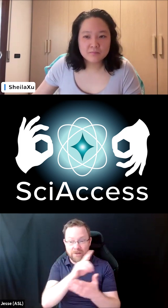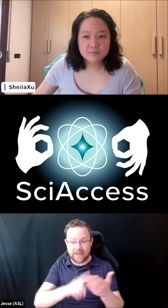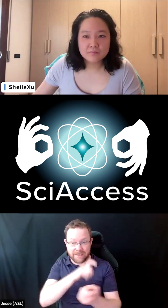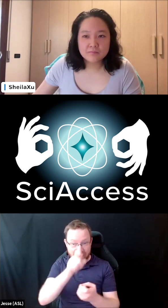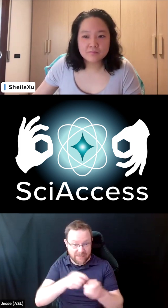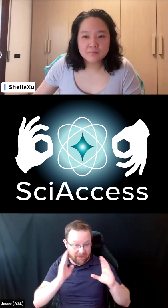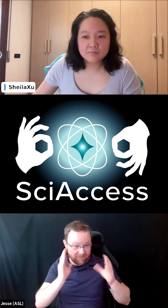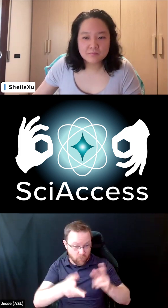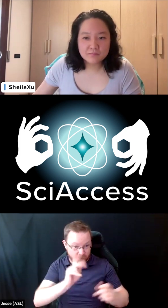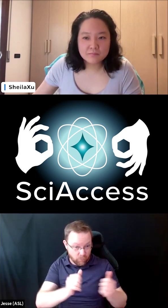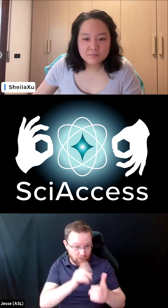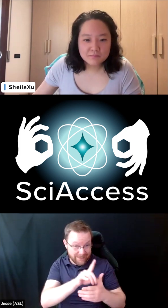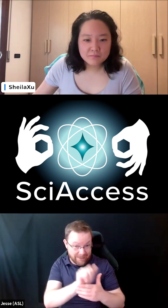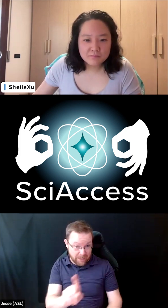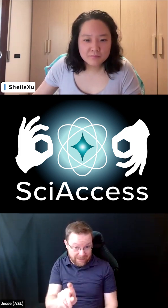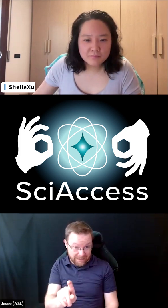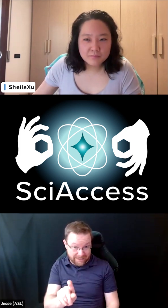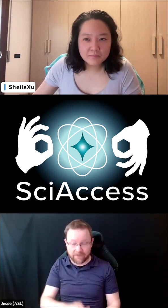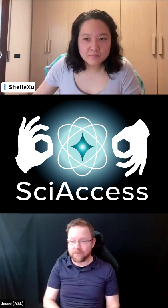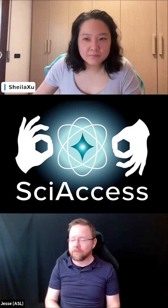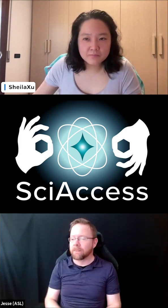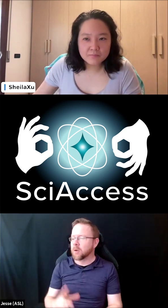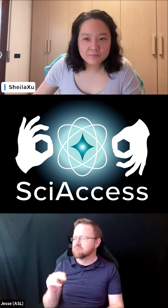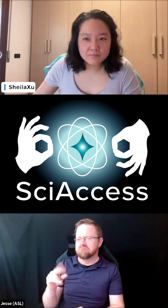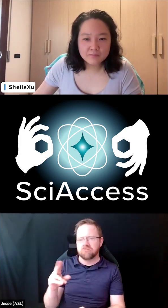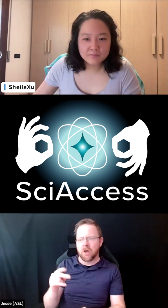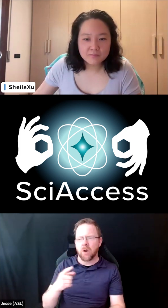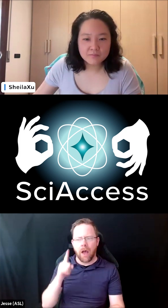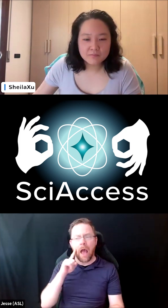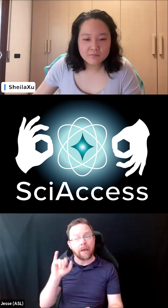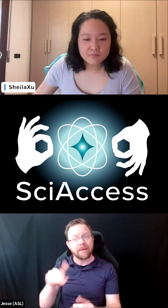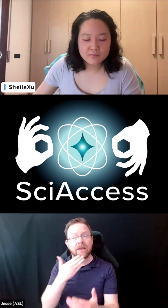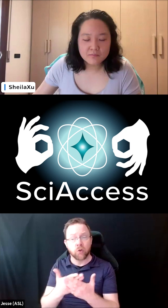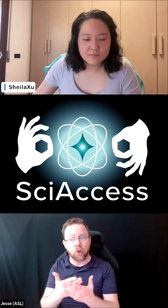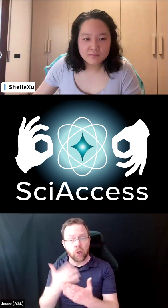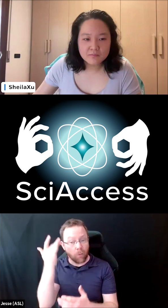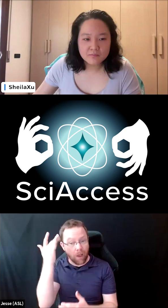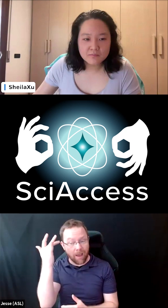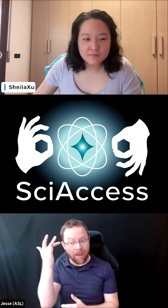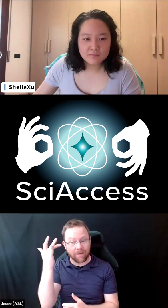No and I think that is a good thing because we don't want to fall into a situation where